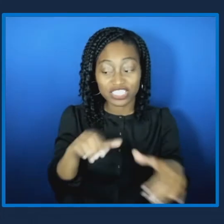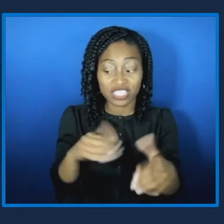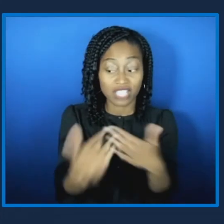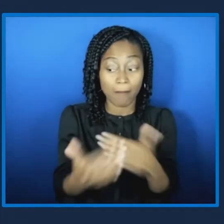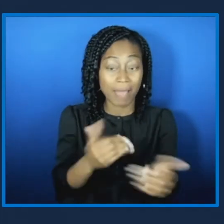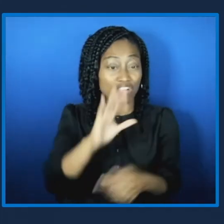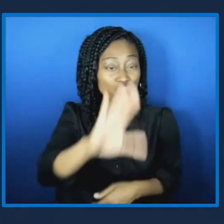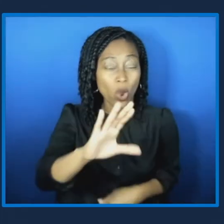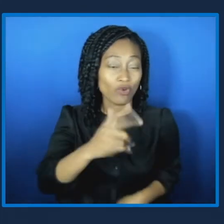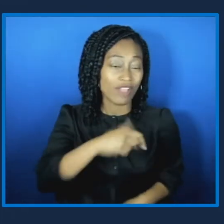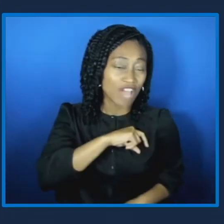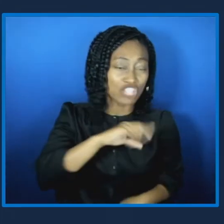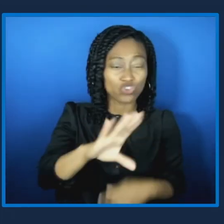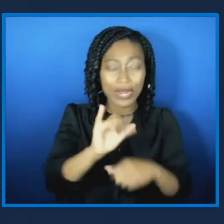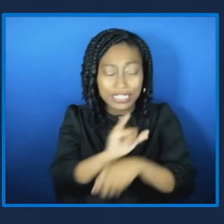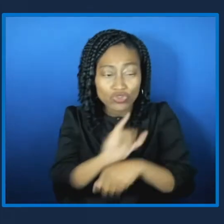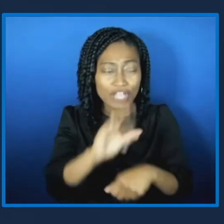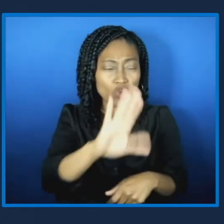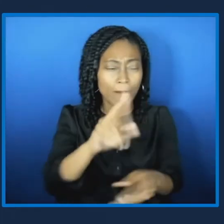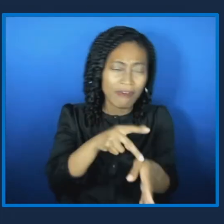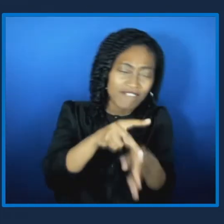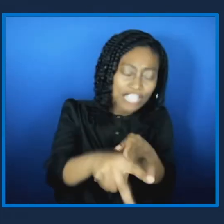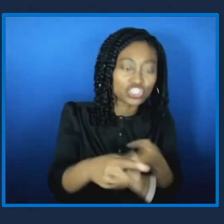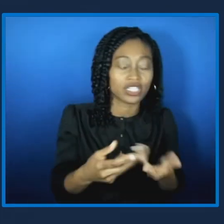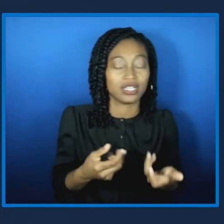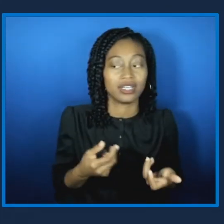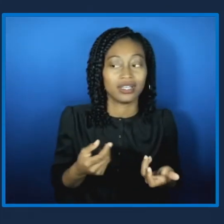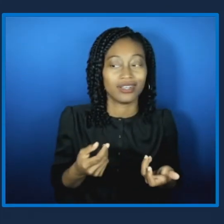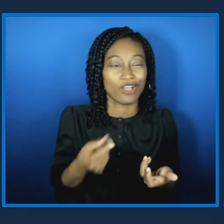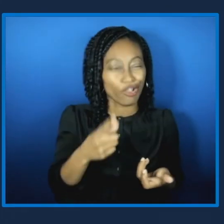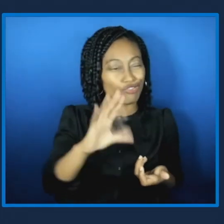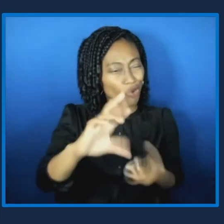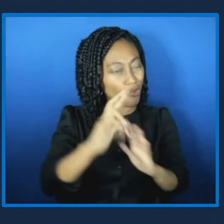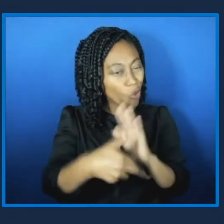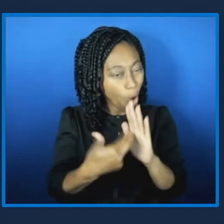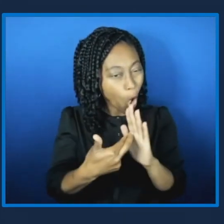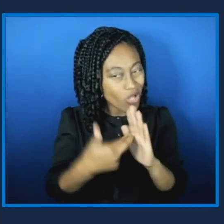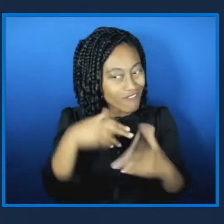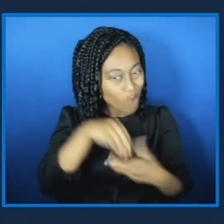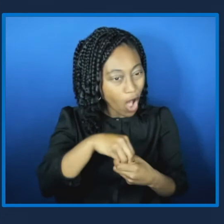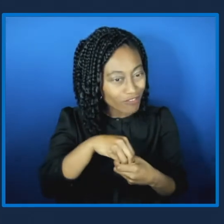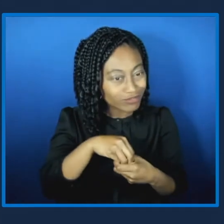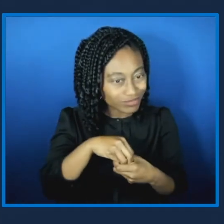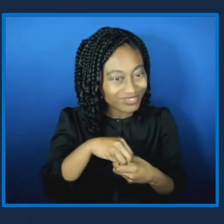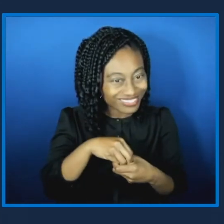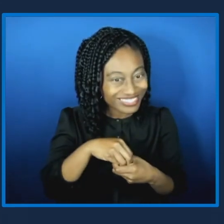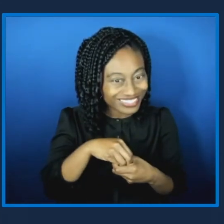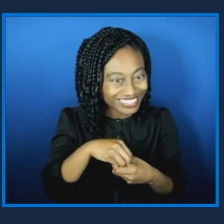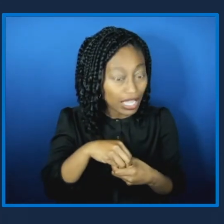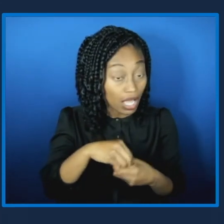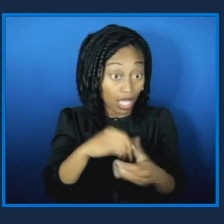your profession, you have a role to play in disability inclusion. So whether you're working in marketing, in HR, in DNI,